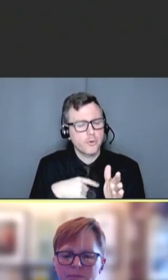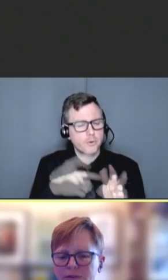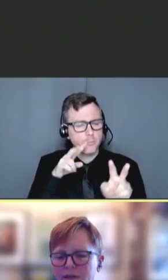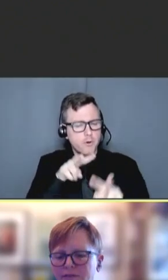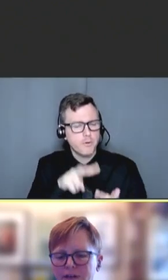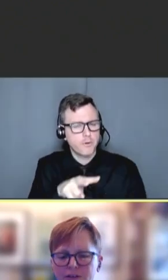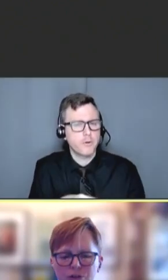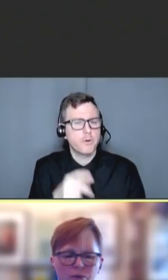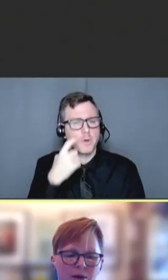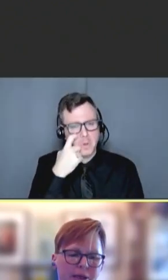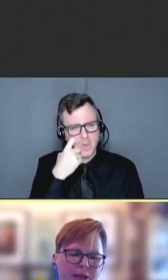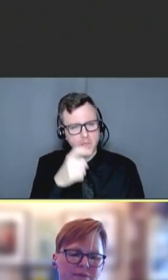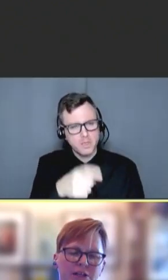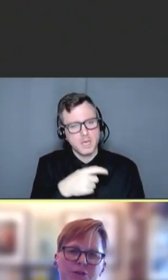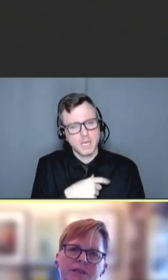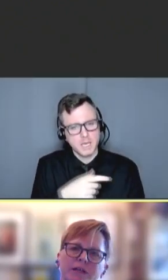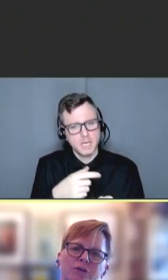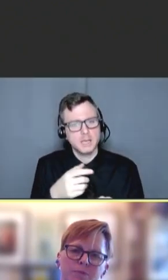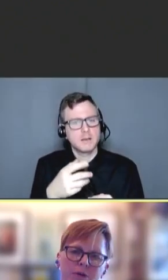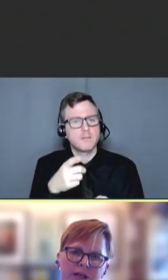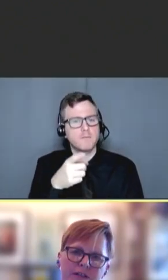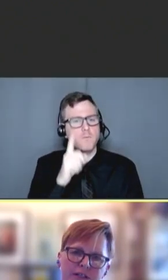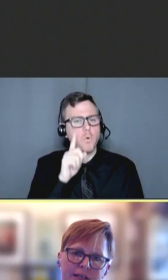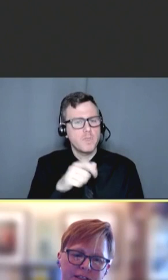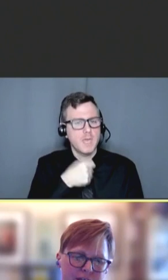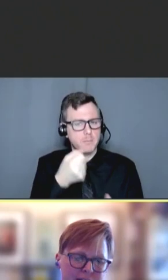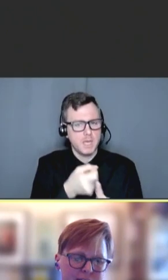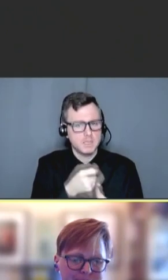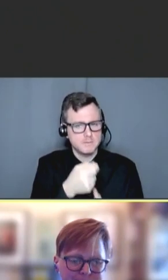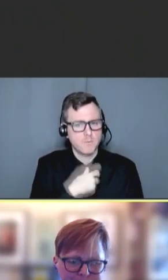on the fiscal and financial well-being of the LGBTQ community in the United States.